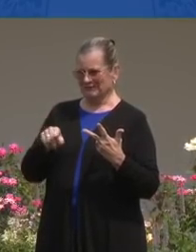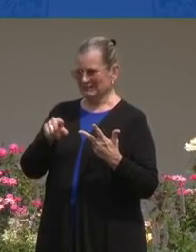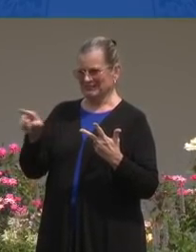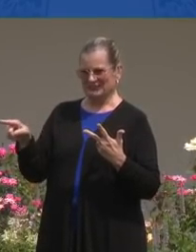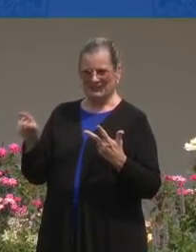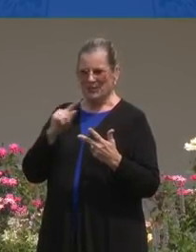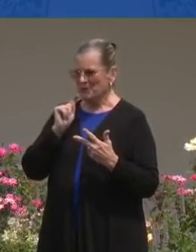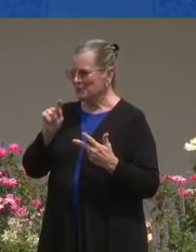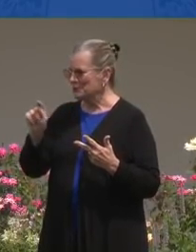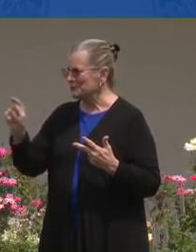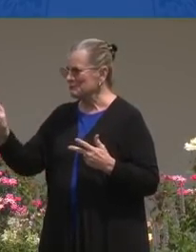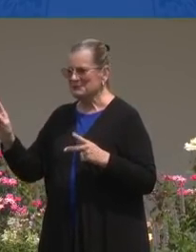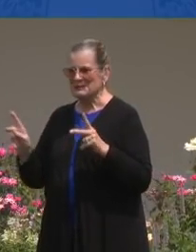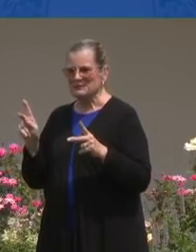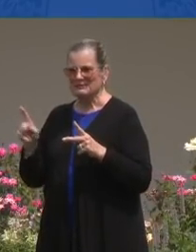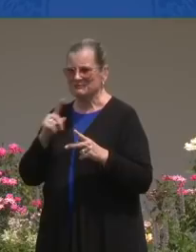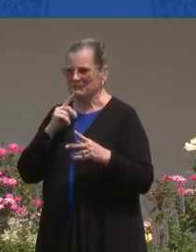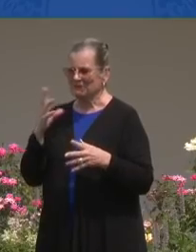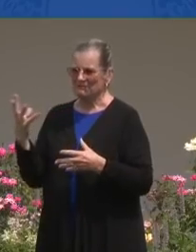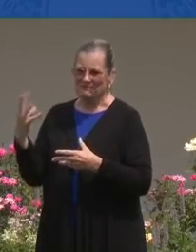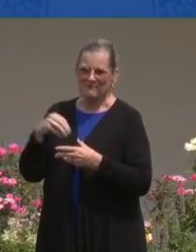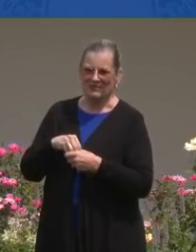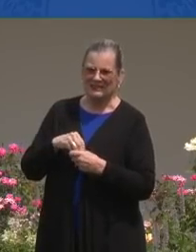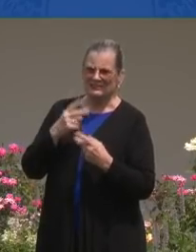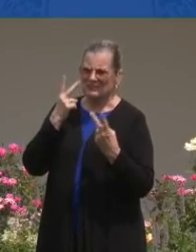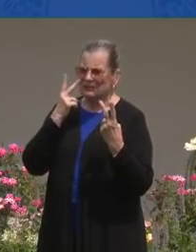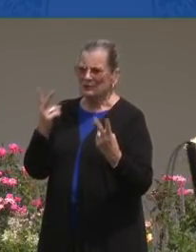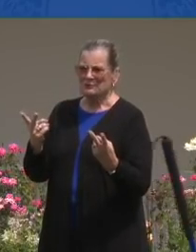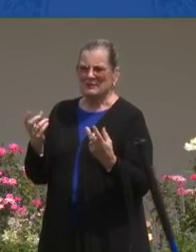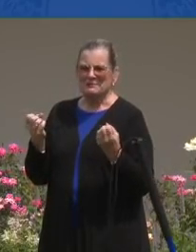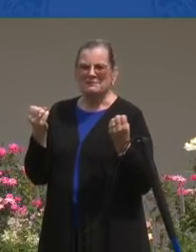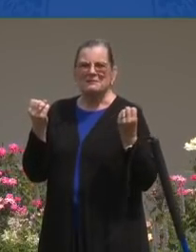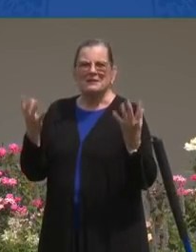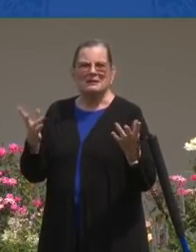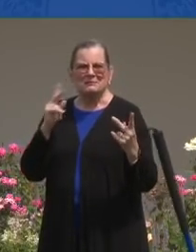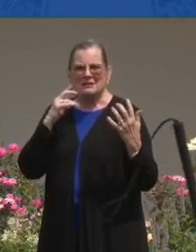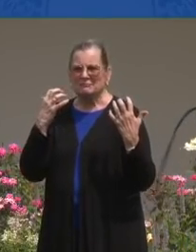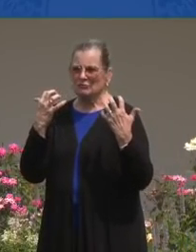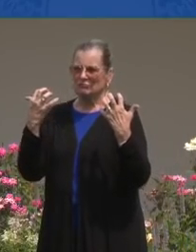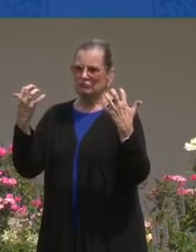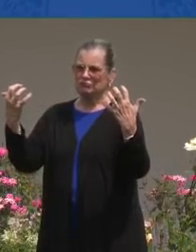Looking out, I see so many who helped make the ADA real.